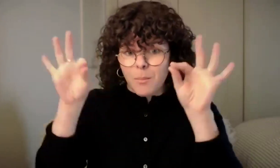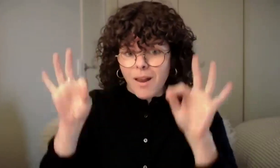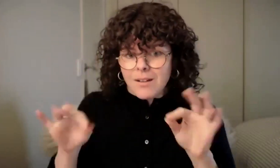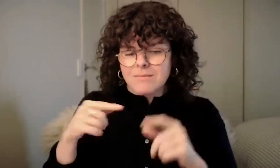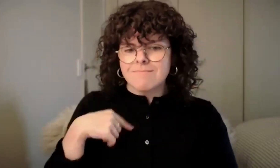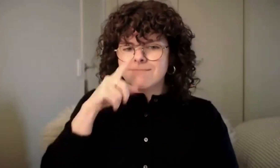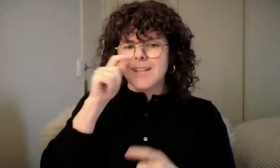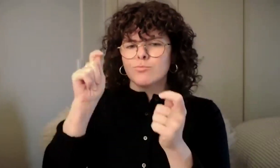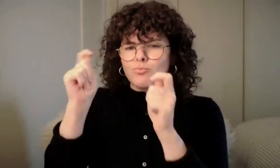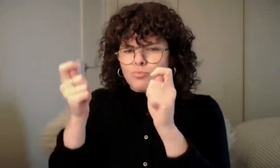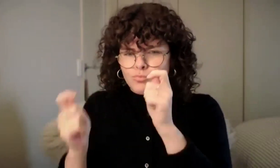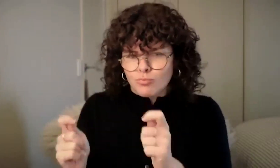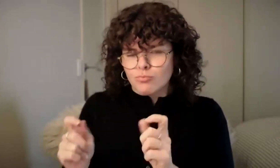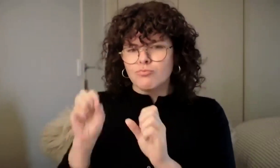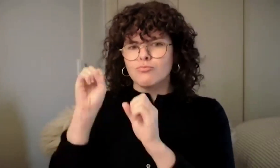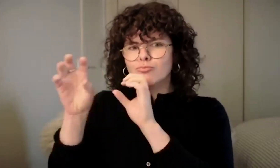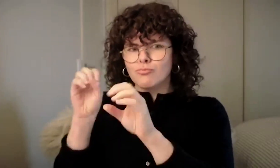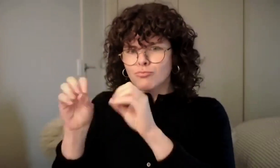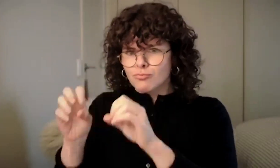scoring templates that I could adjust to my needs.